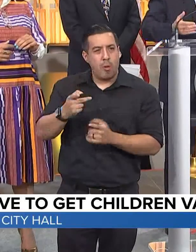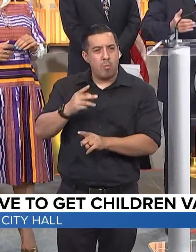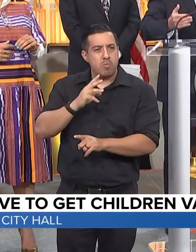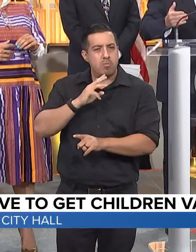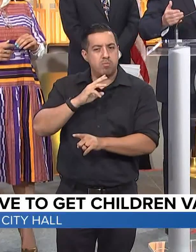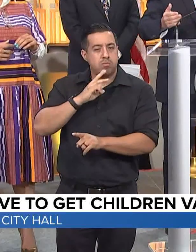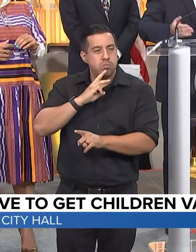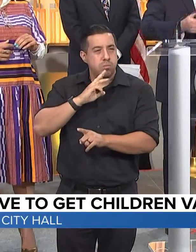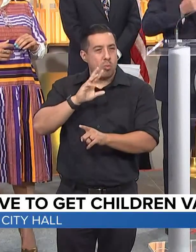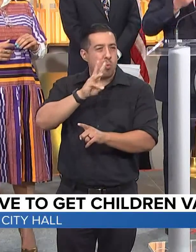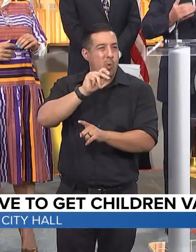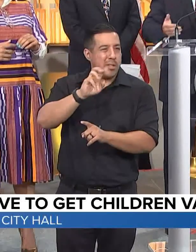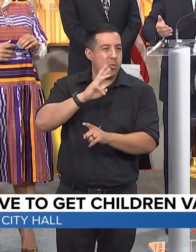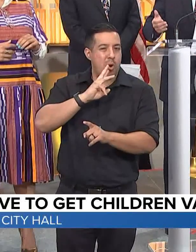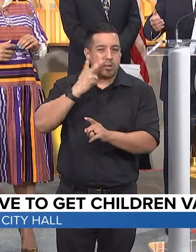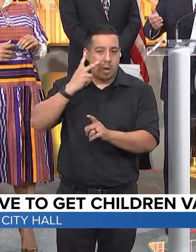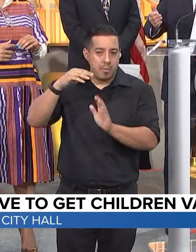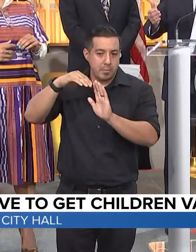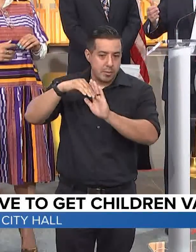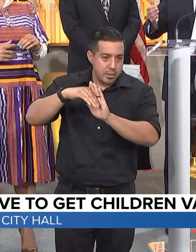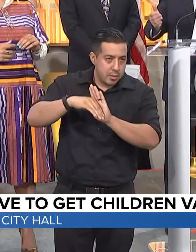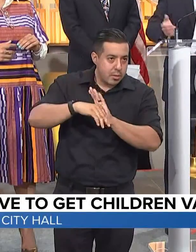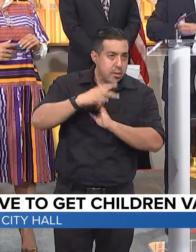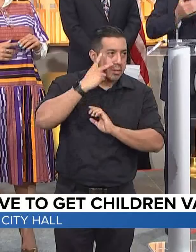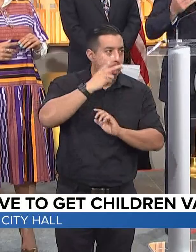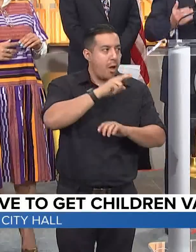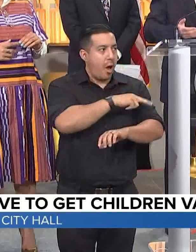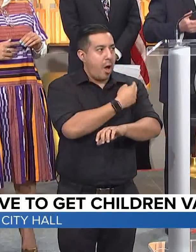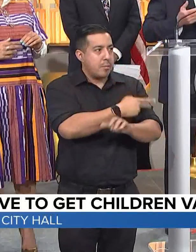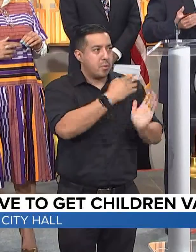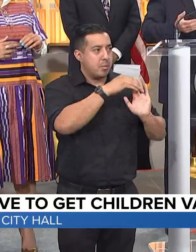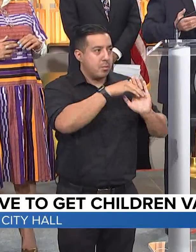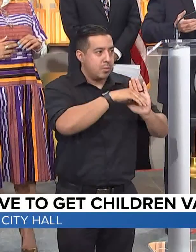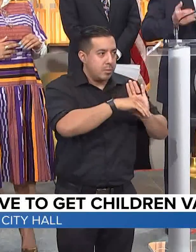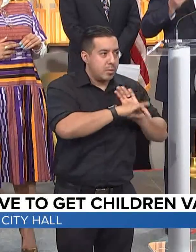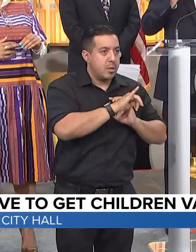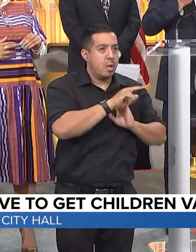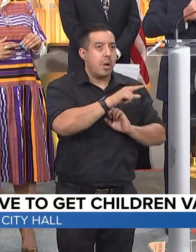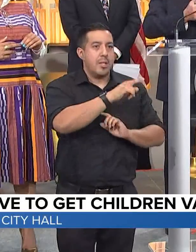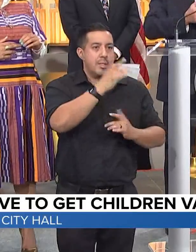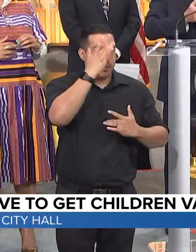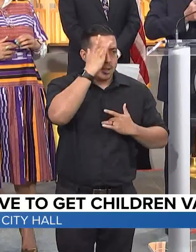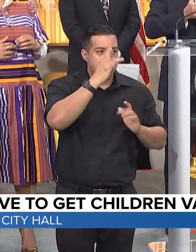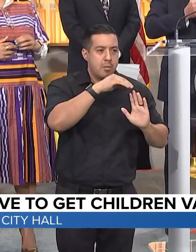wastewater dropping before we saw the positive ITI rate drop and before we saw the hospitalizations drop. So it's extremely reliable.